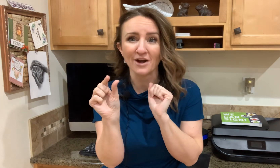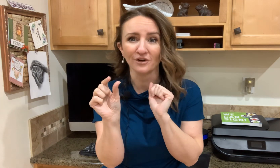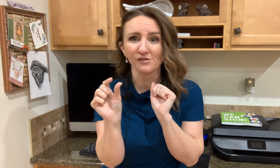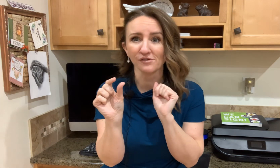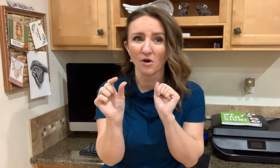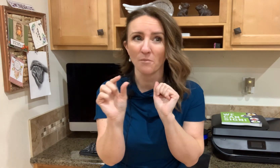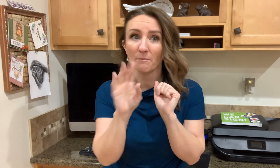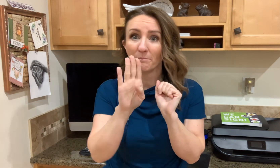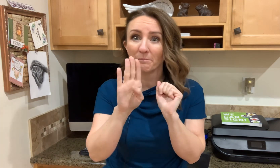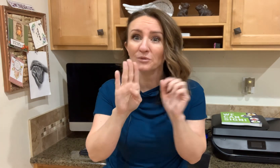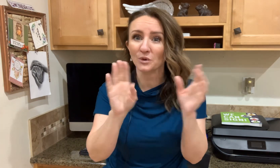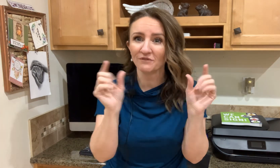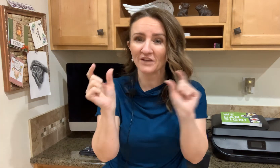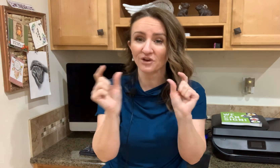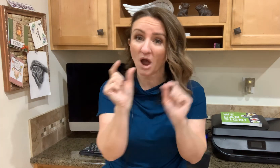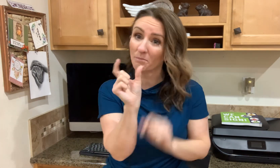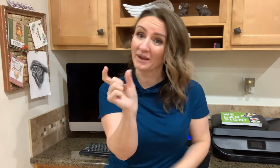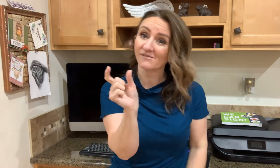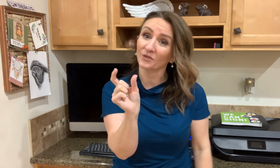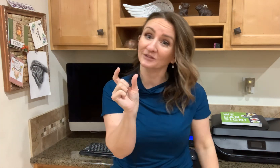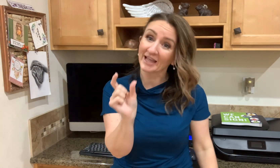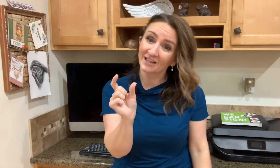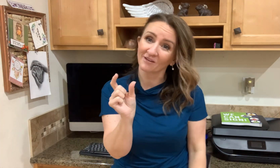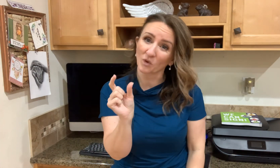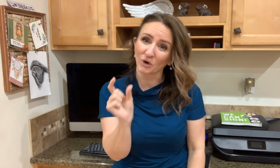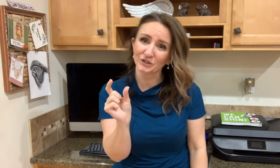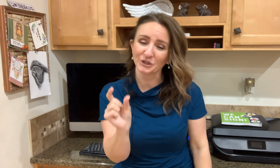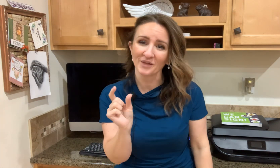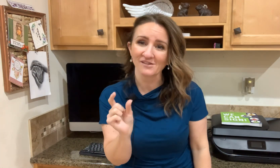so you can figure it out based on the length of the word too, that's another